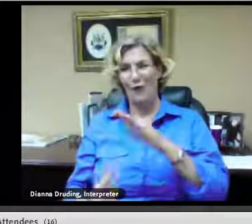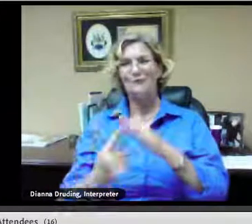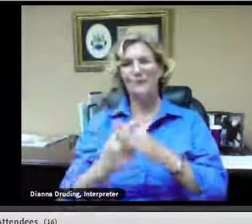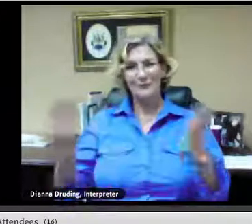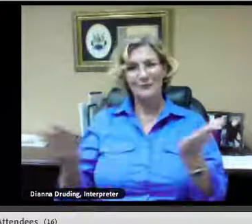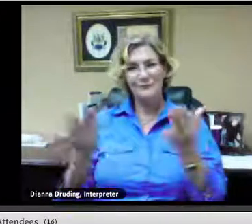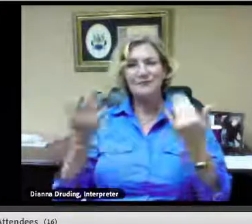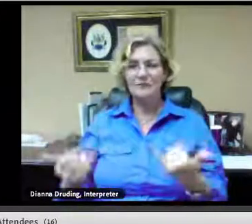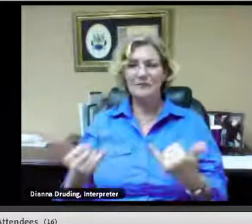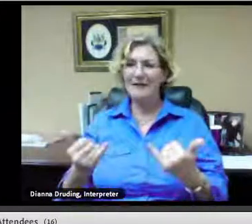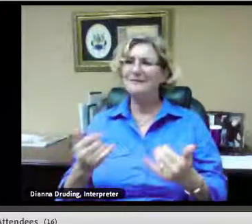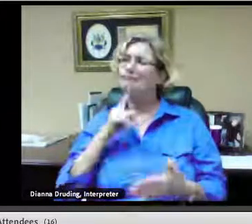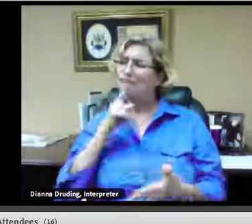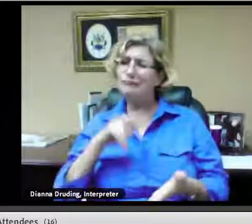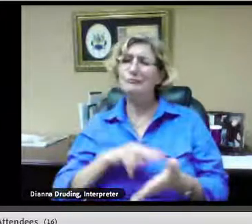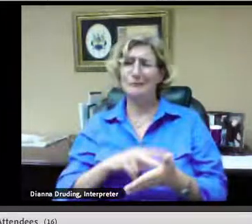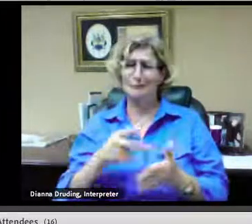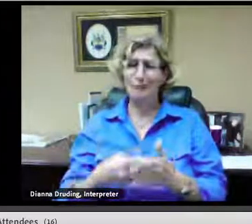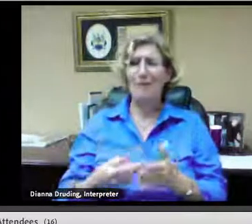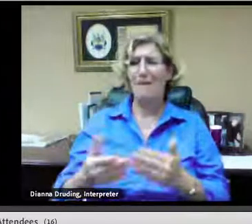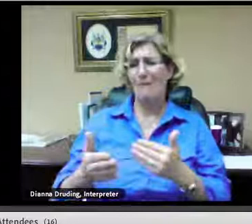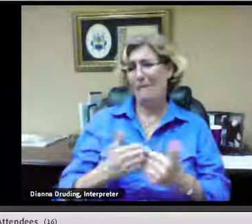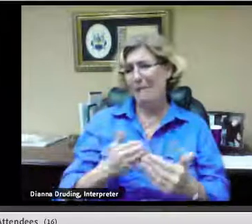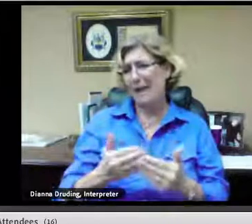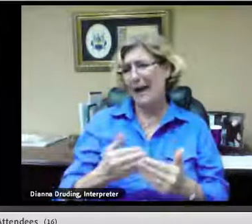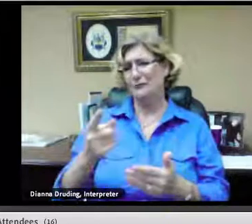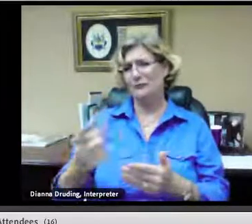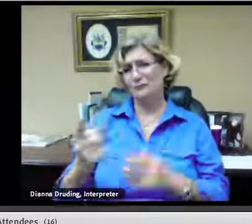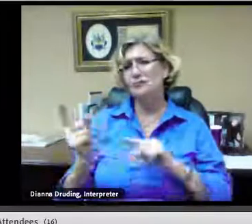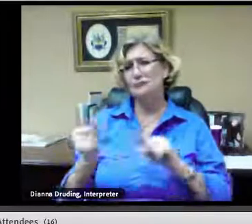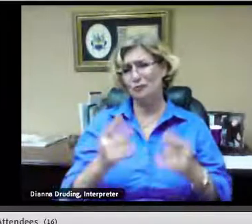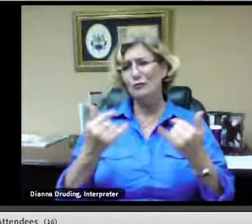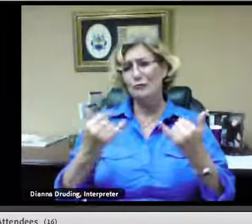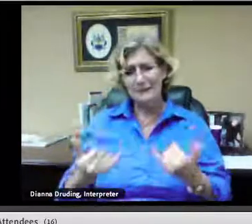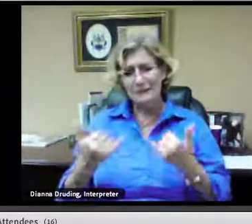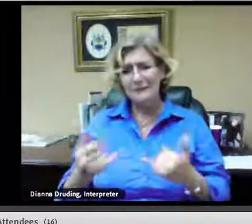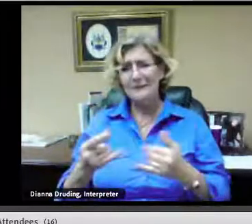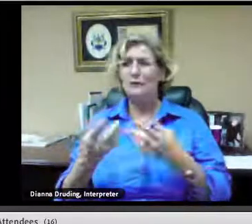that you're trying to find ways to, you know, improve your skills, improve your knowledge,